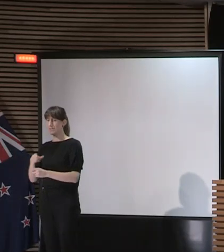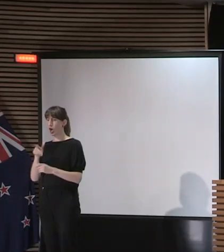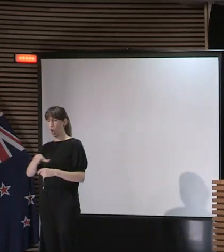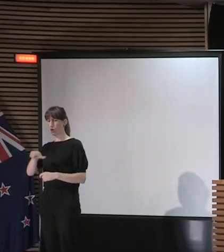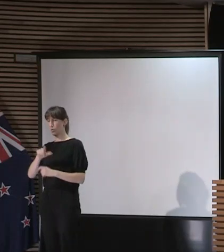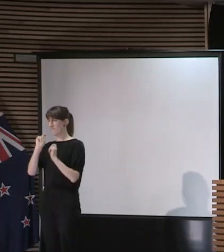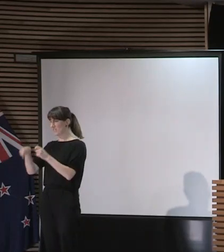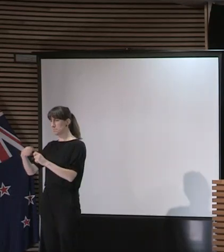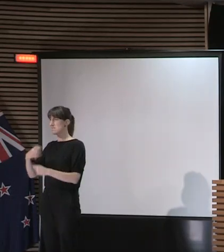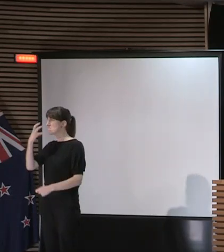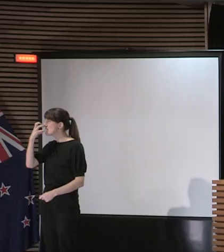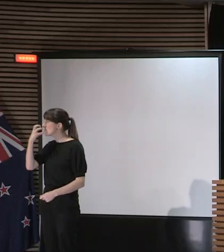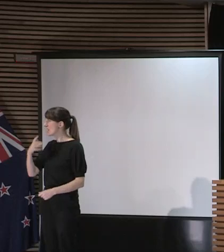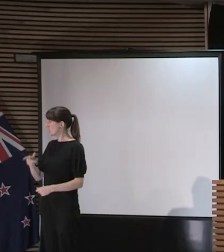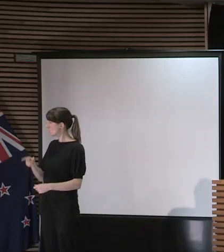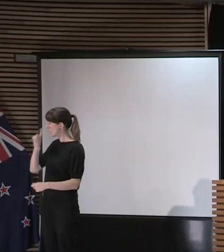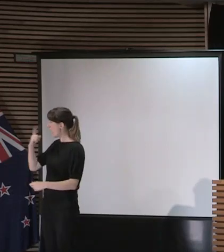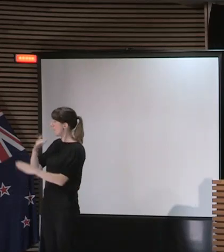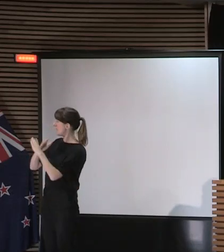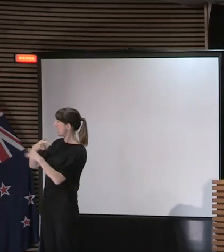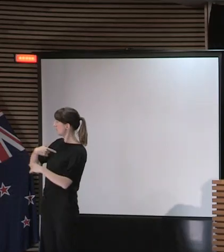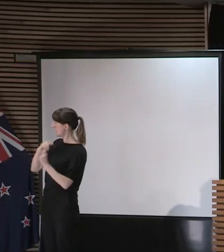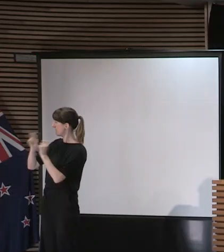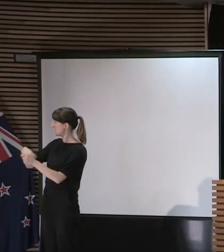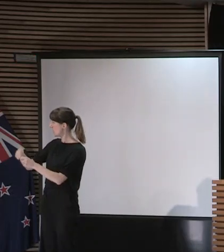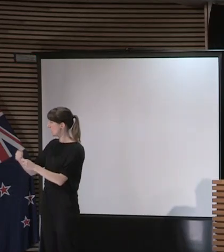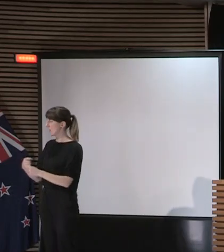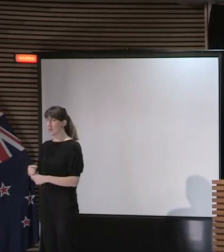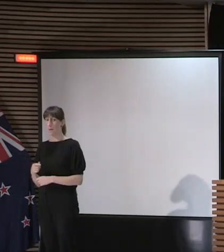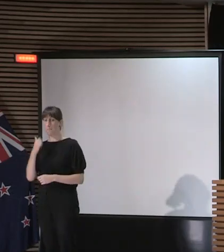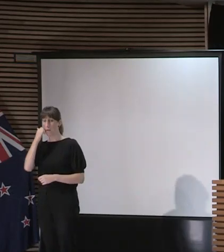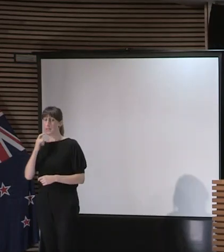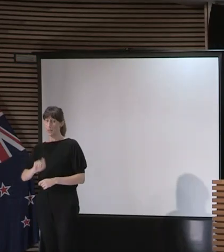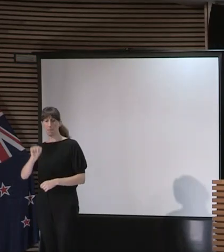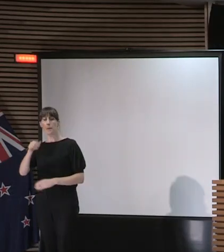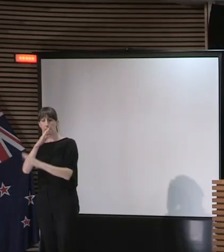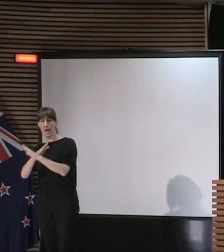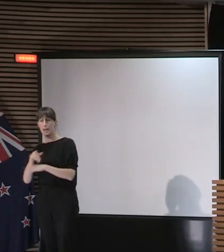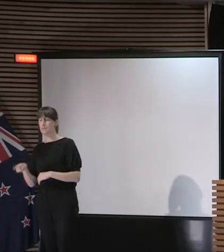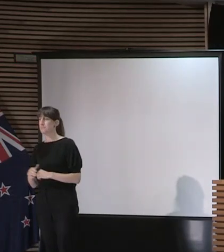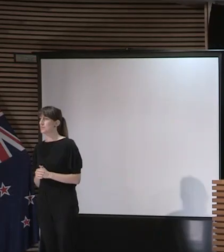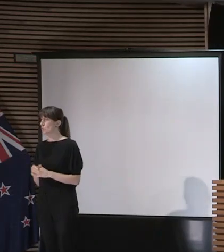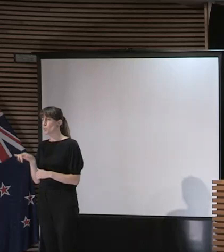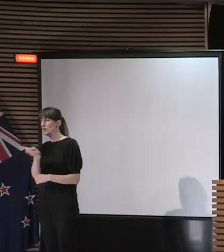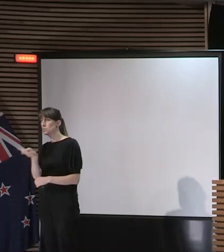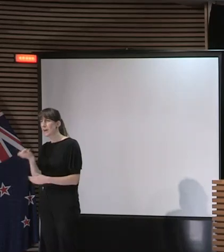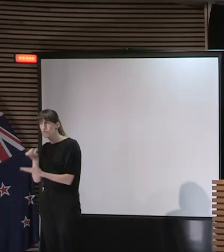They say they have every right to fish at Level 3. Who is in the right here? Well, we